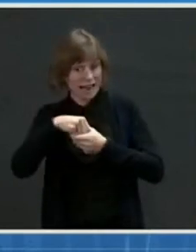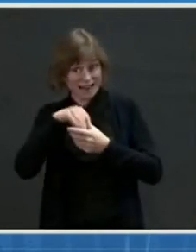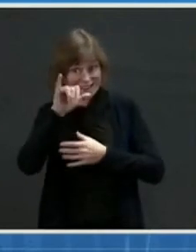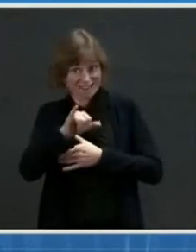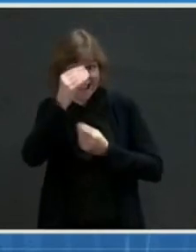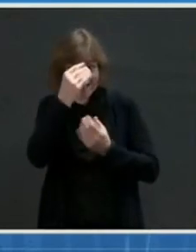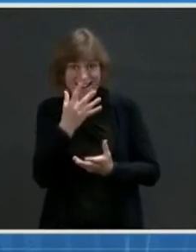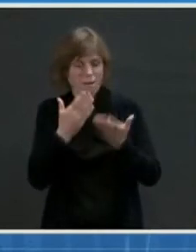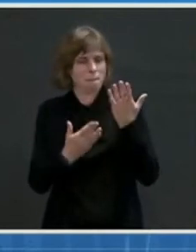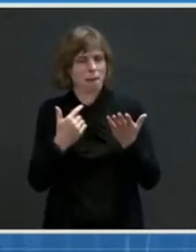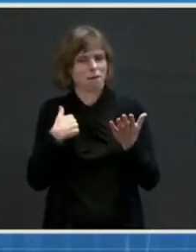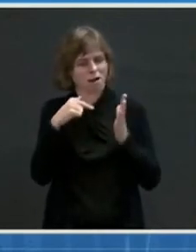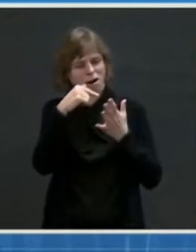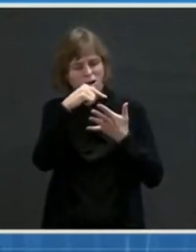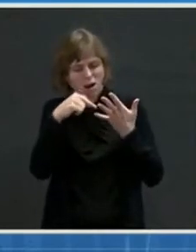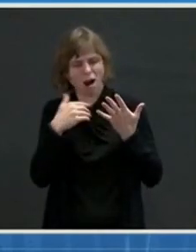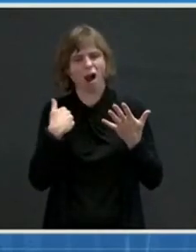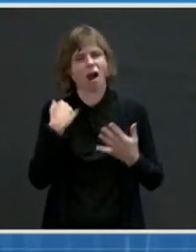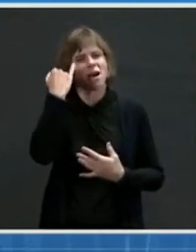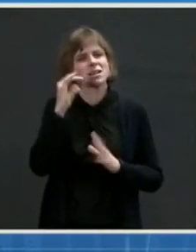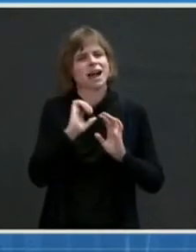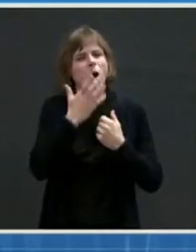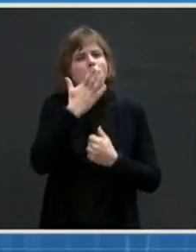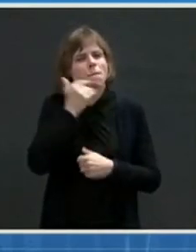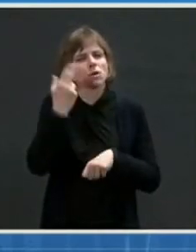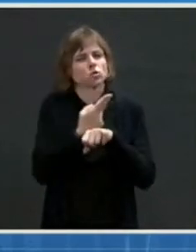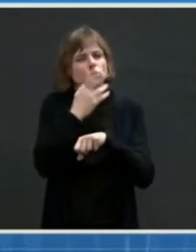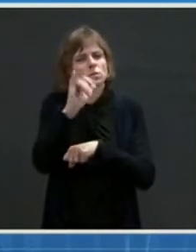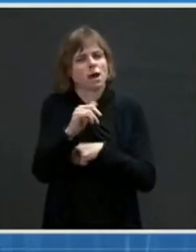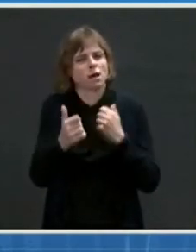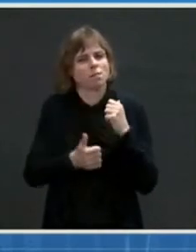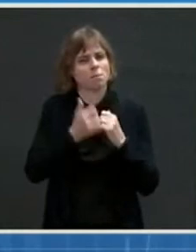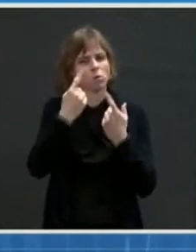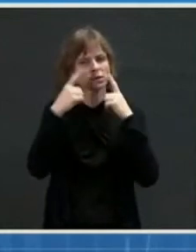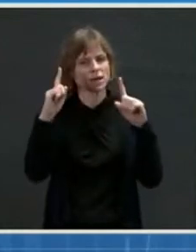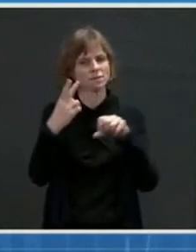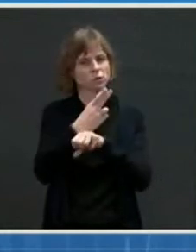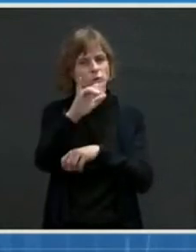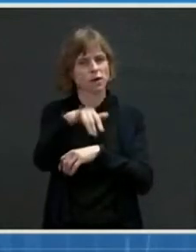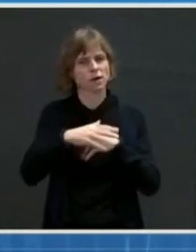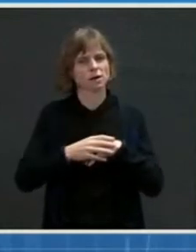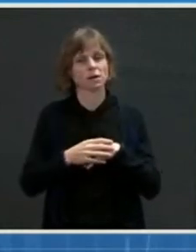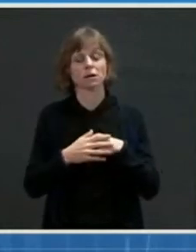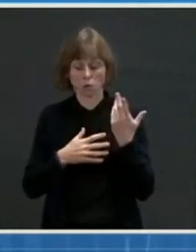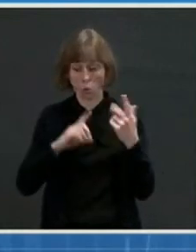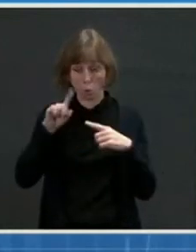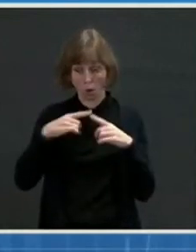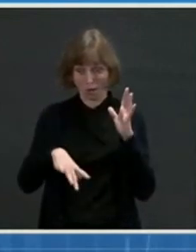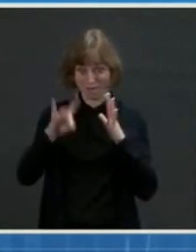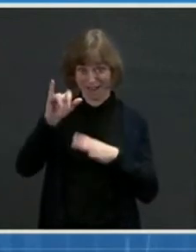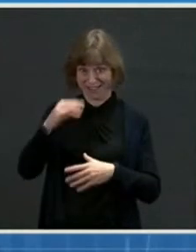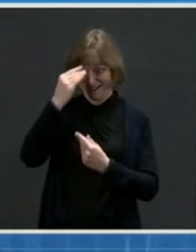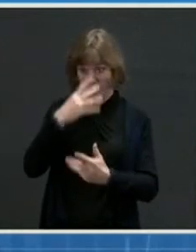THEY ARE MEETING, AND IN THE DATA, THERE MAY BE HINTS ABOUT JUST HOW THIS WOULD BE USED MOST APPROPRIATELY AND MOST